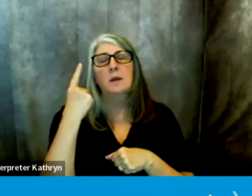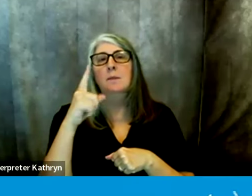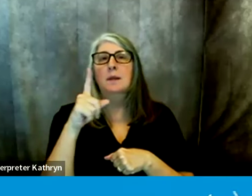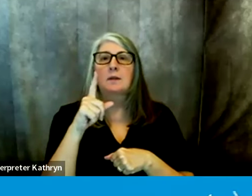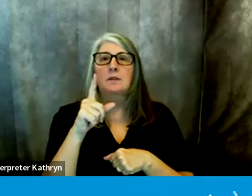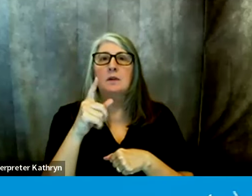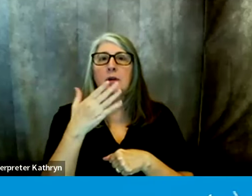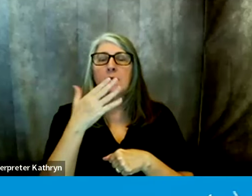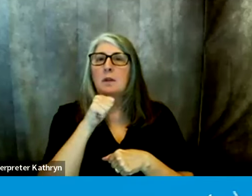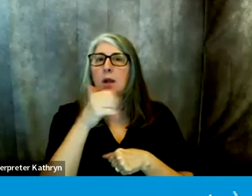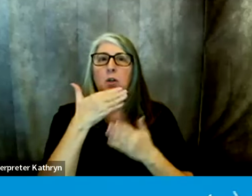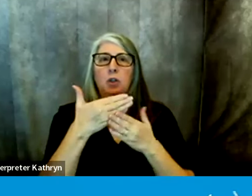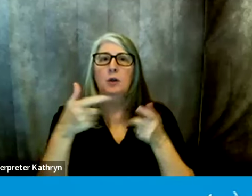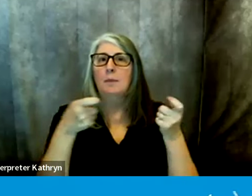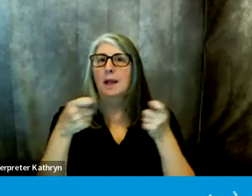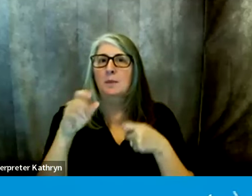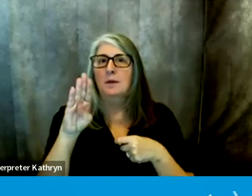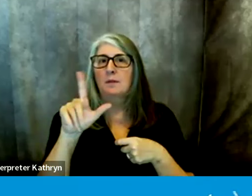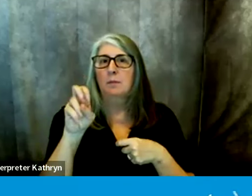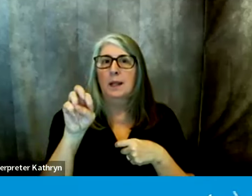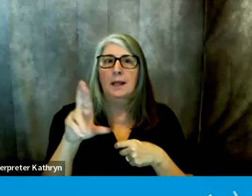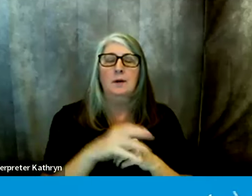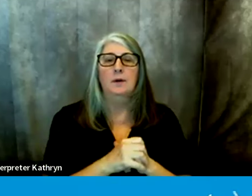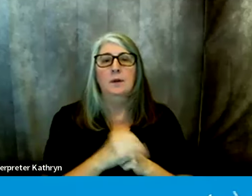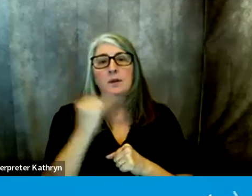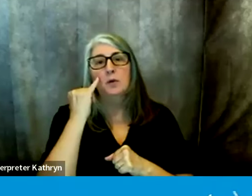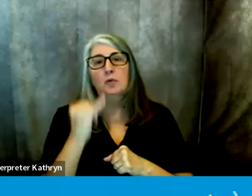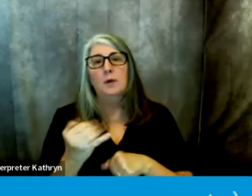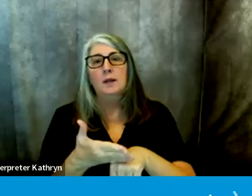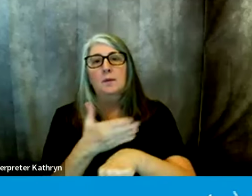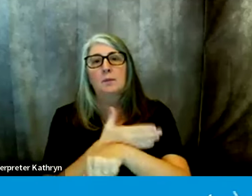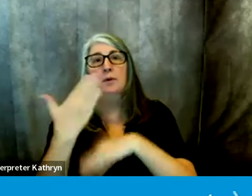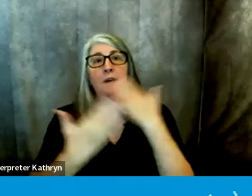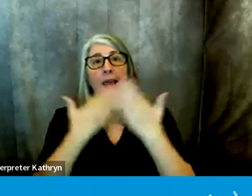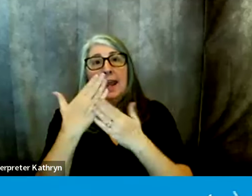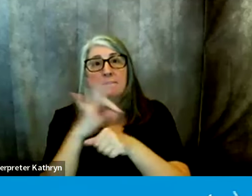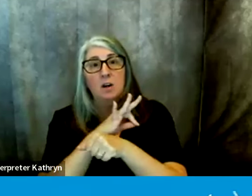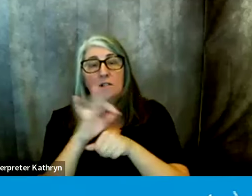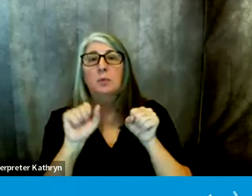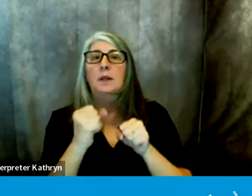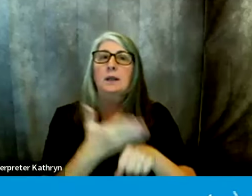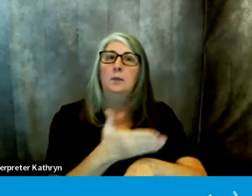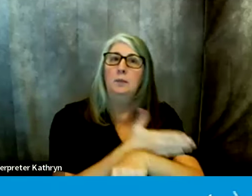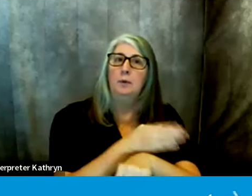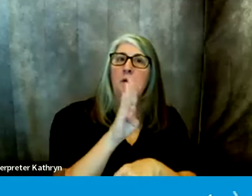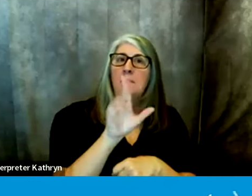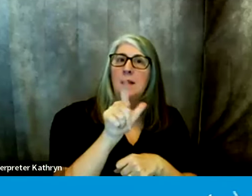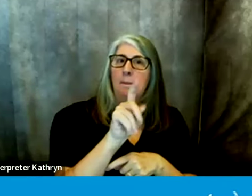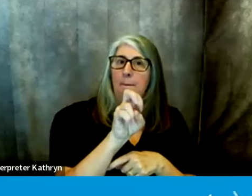the potential of this technology to improve hand function. If we can improve hand function, we have improve bladder function, we can hopefully get patients to suprapubic ,